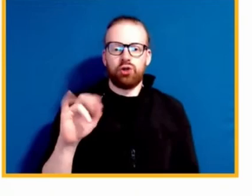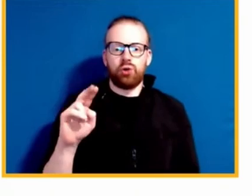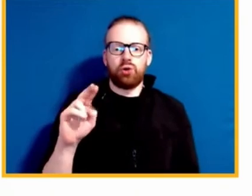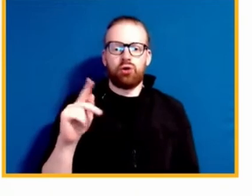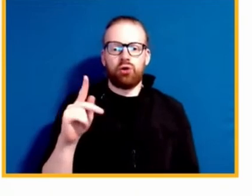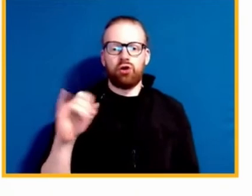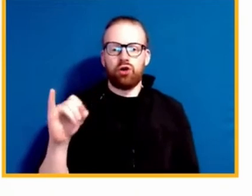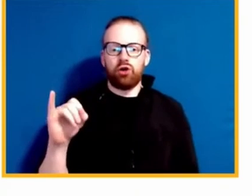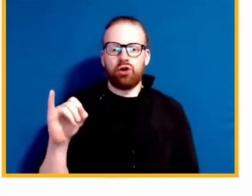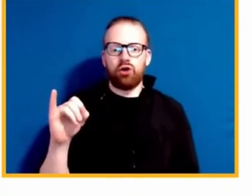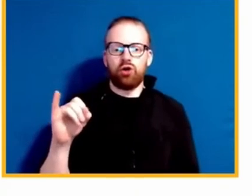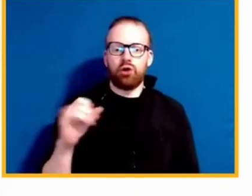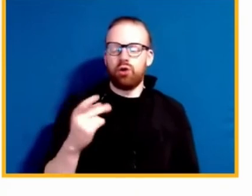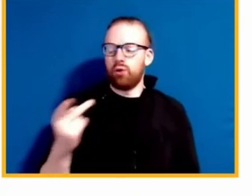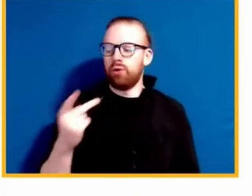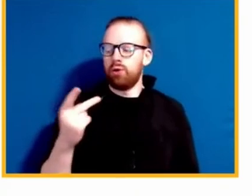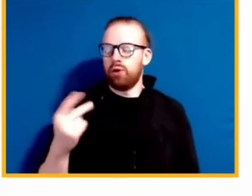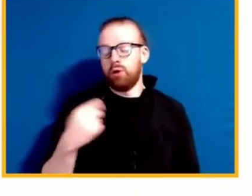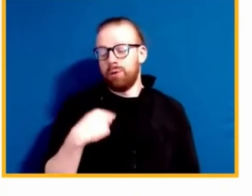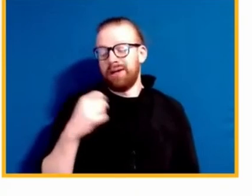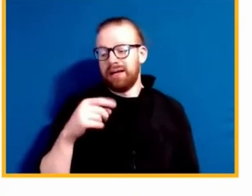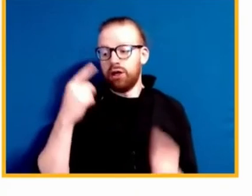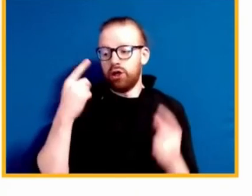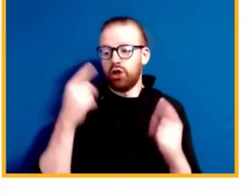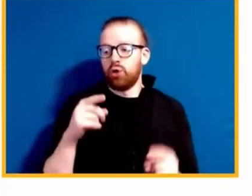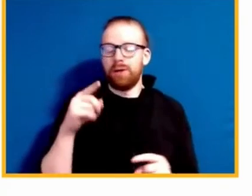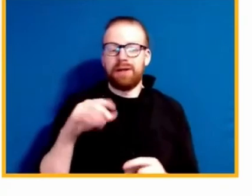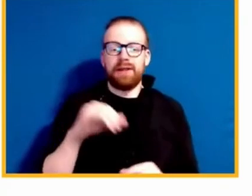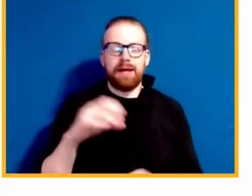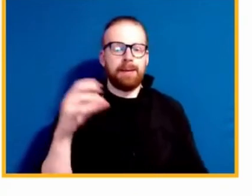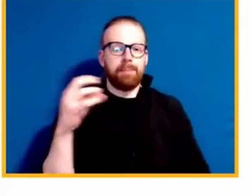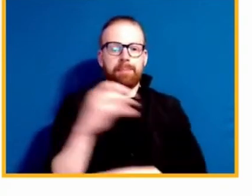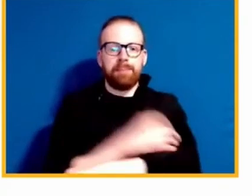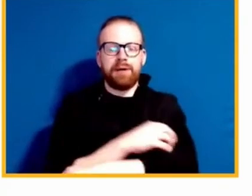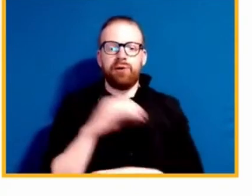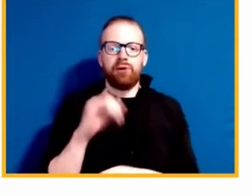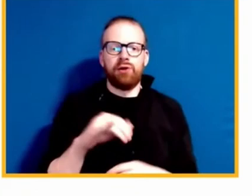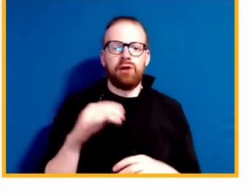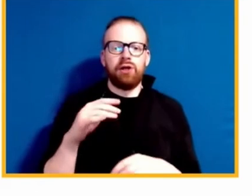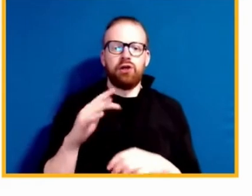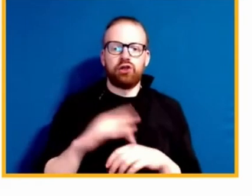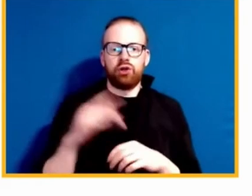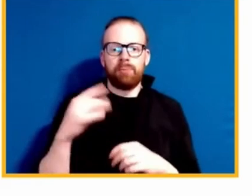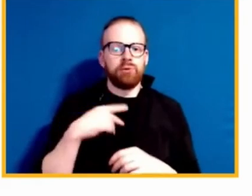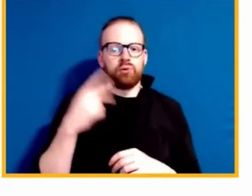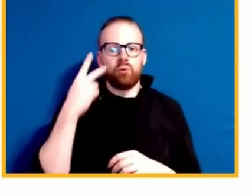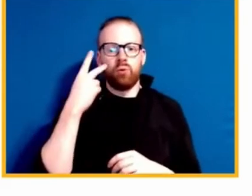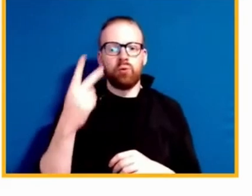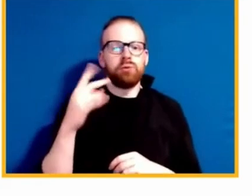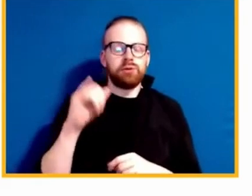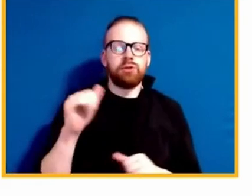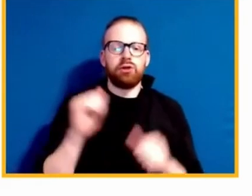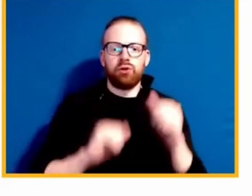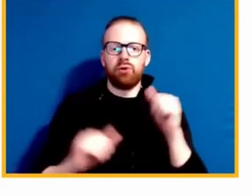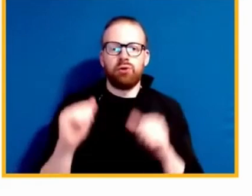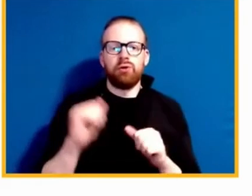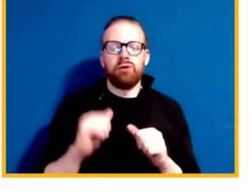we could both agree that in terms of just the kind of power and the kind of sharpness that we saw from that performance was just